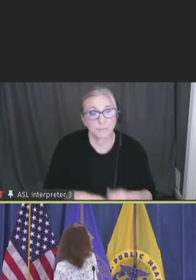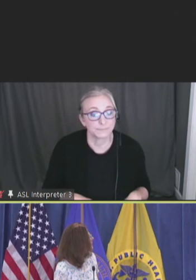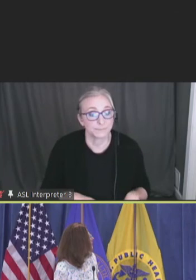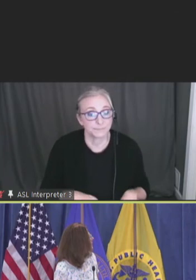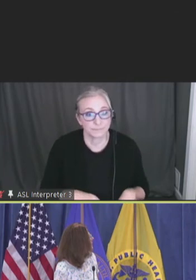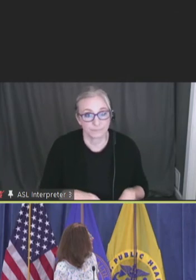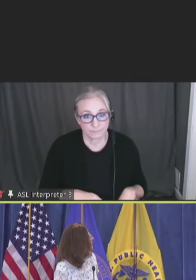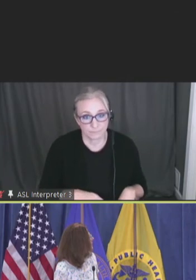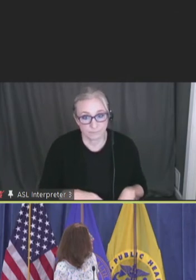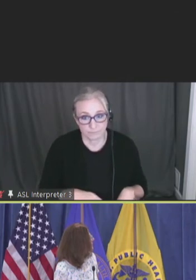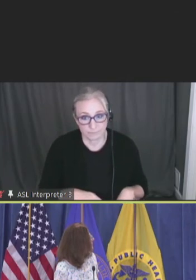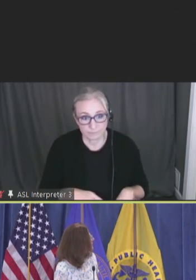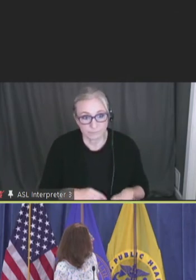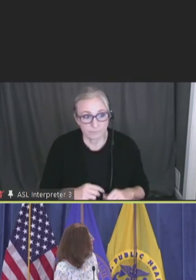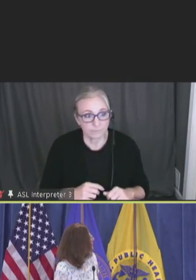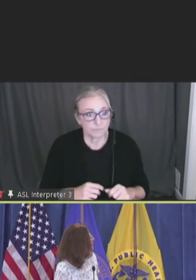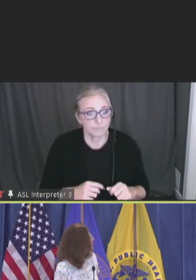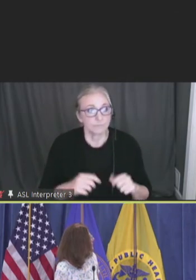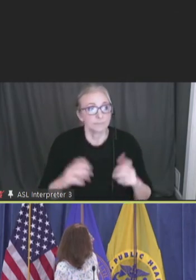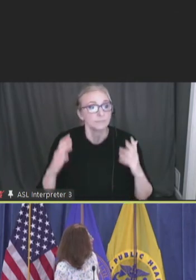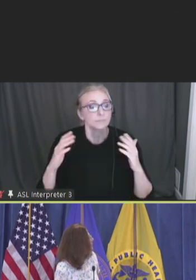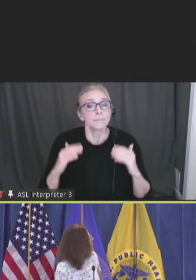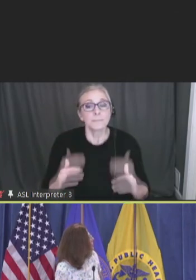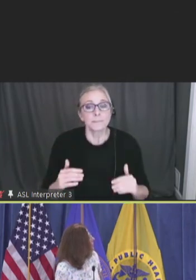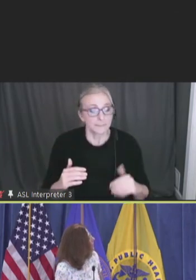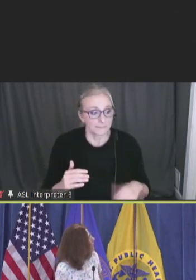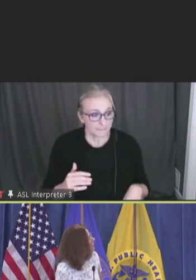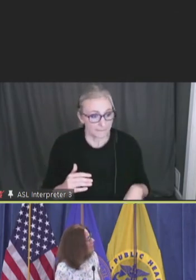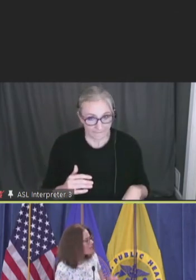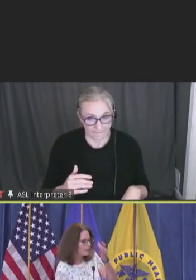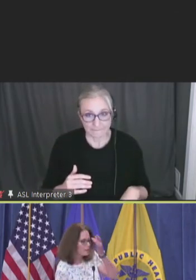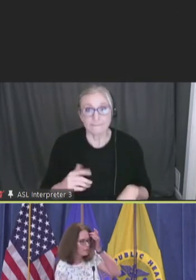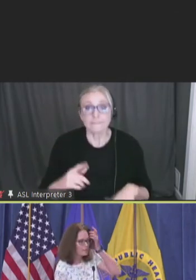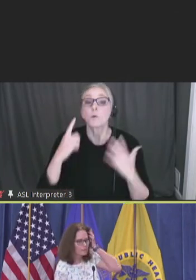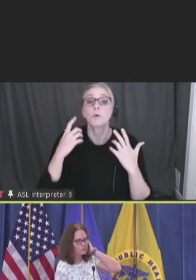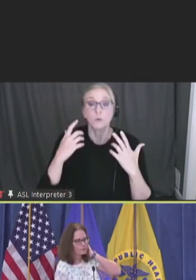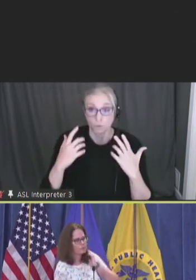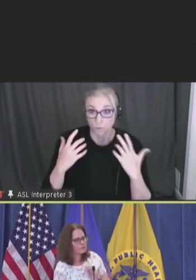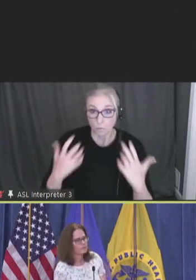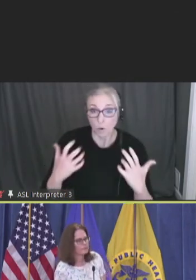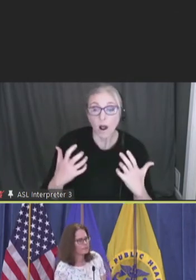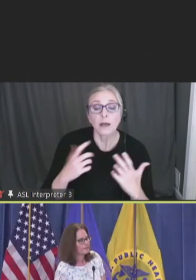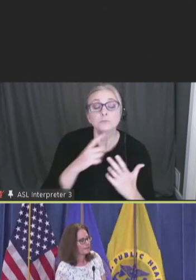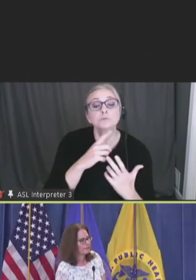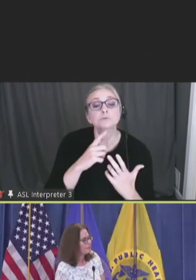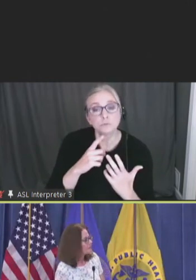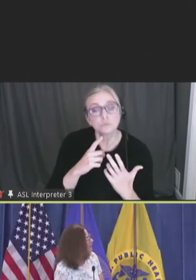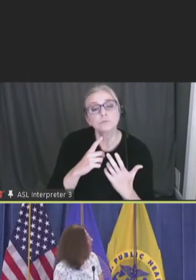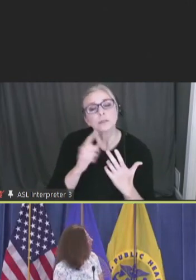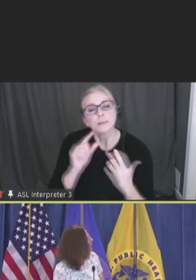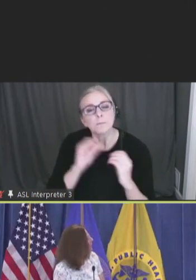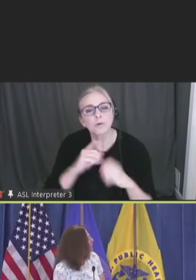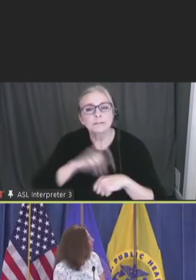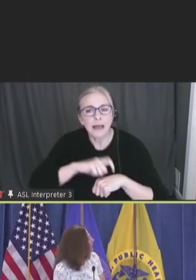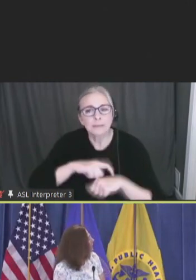So, what -- I wanted to also spend a little bit time talking about the surveillance of